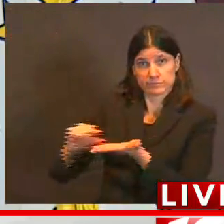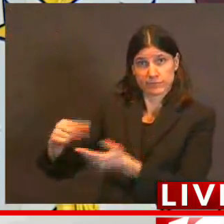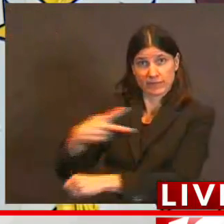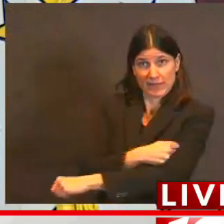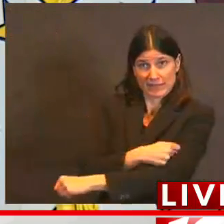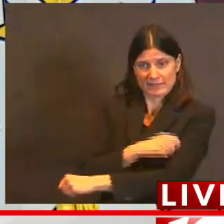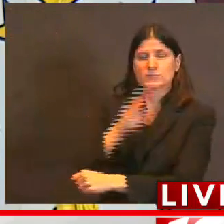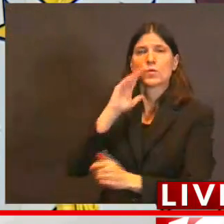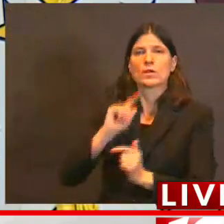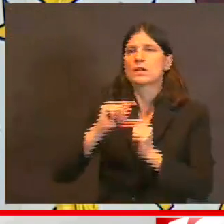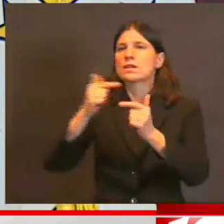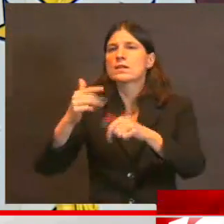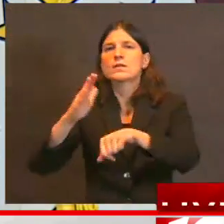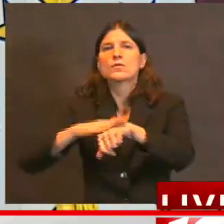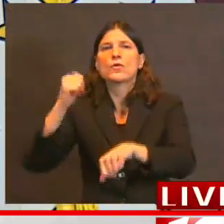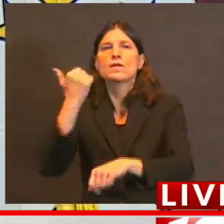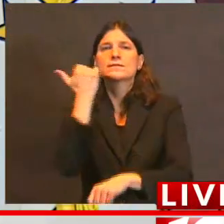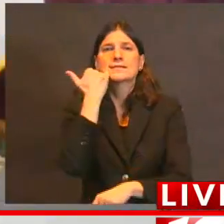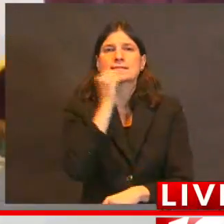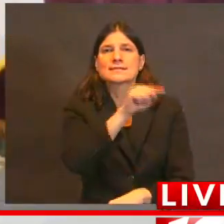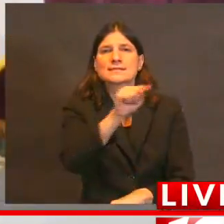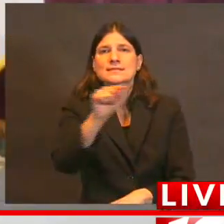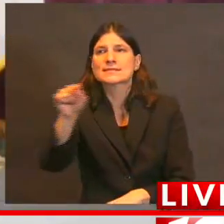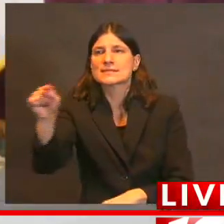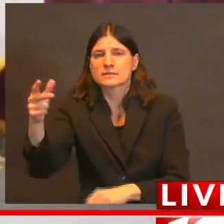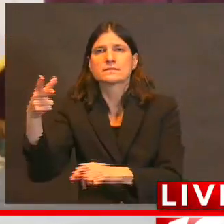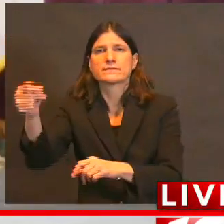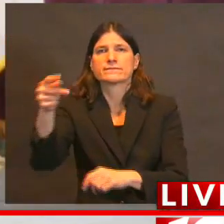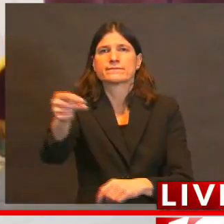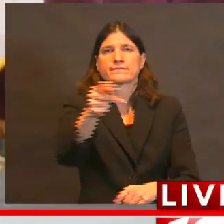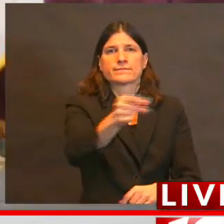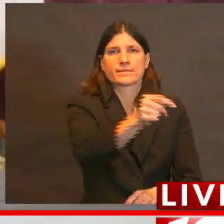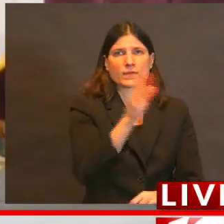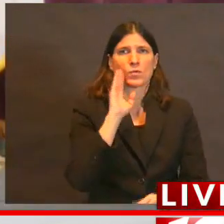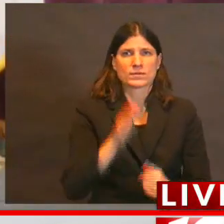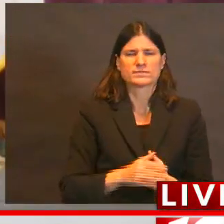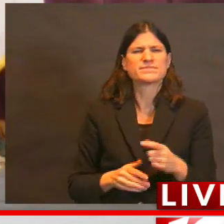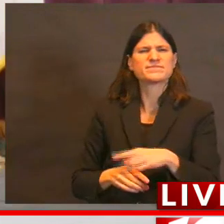LIST AS SOON AS WE GET THE VACCINE SUPPLY BUT WE'RE ENCOURAGE WITH KNOWING THAT THEY HAVE BEEN DOING WHAT THEY